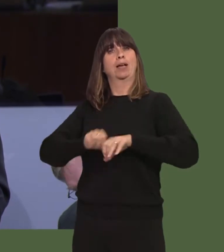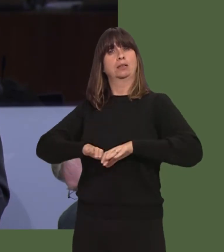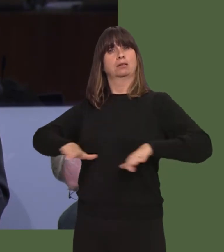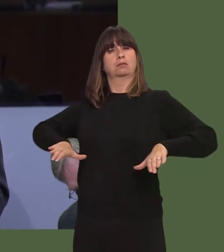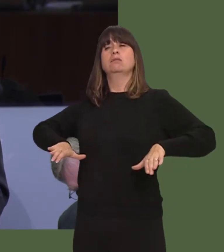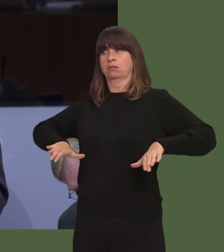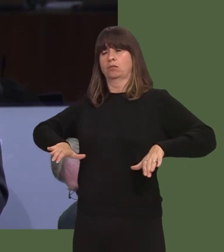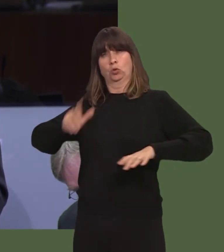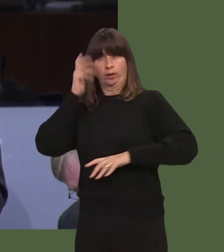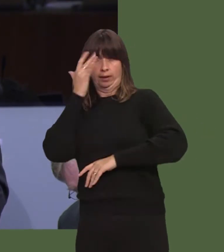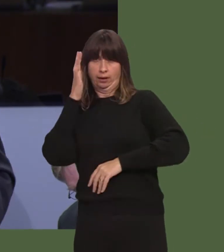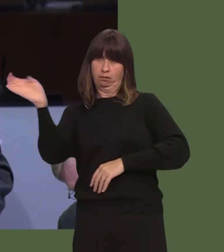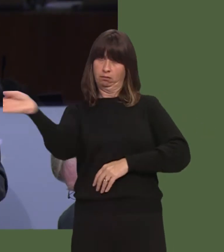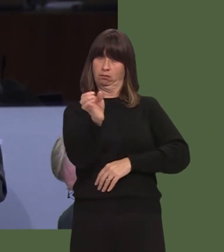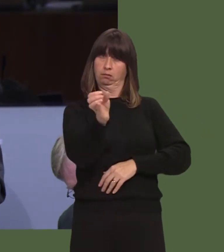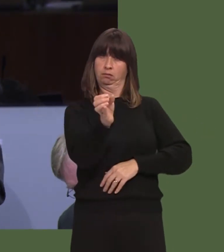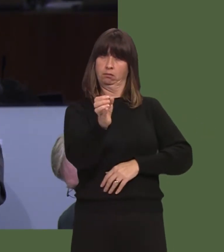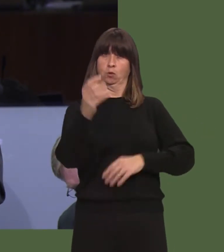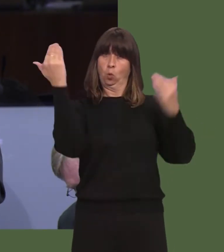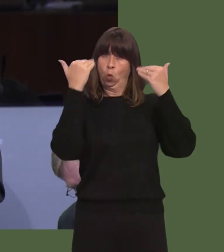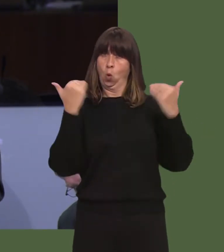offenders should be required to receive treatment.